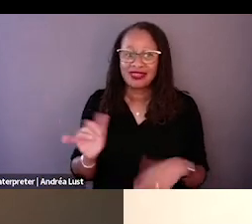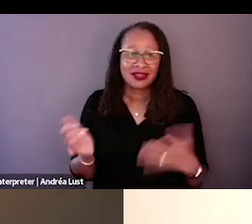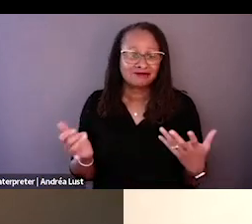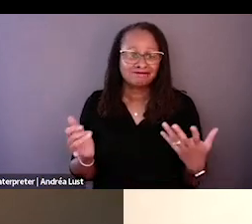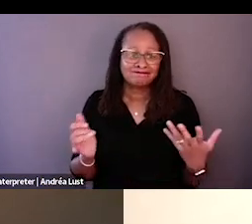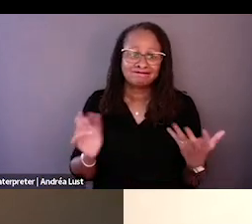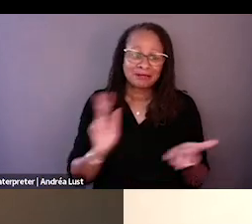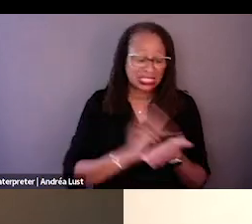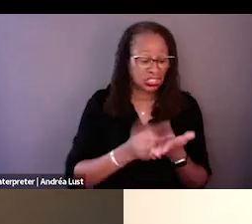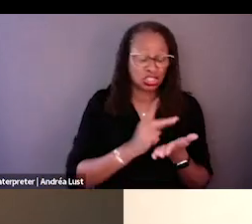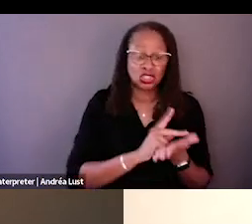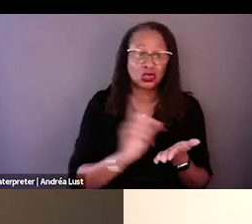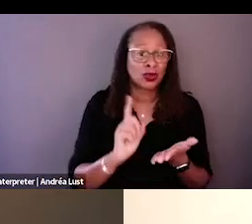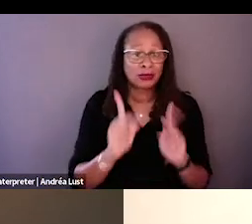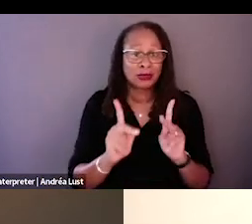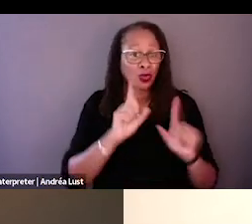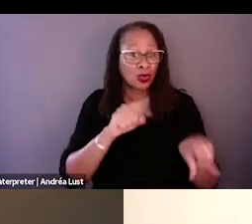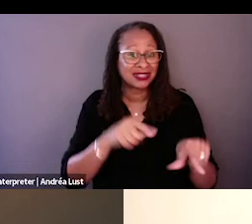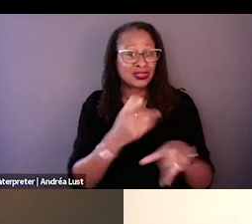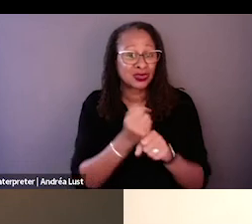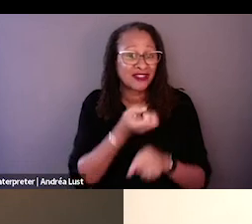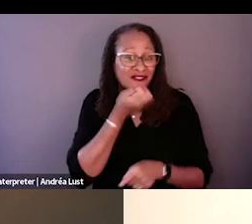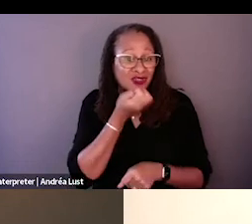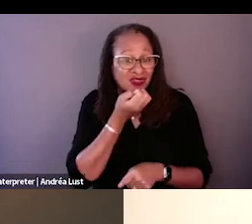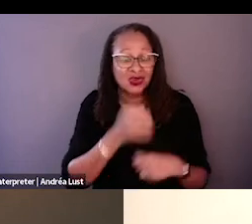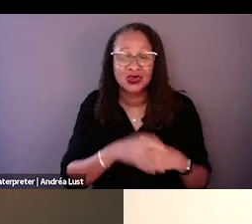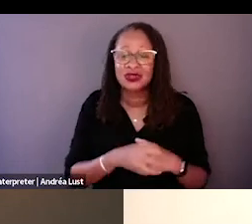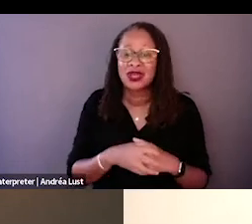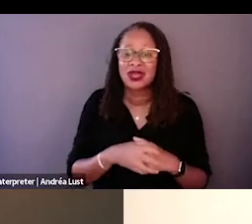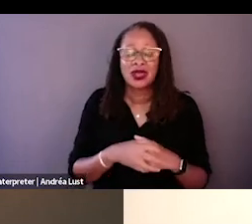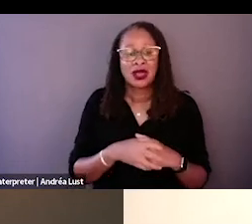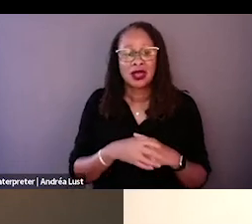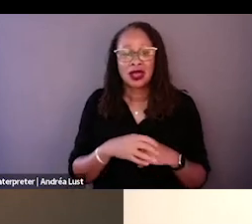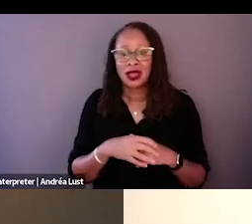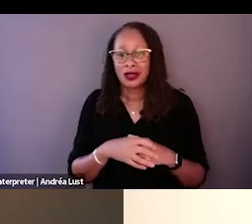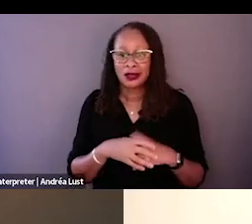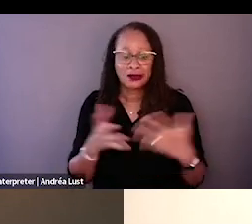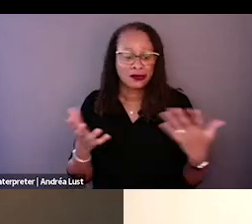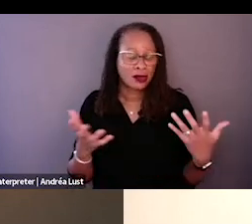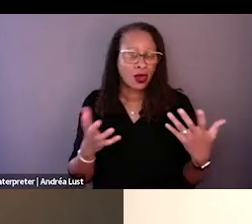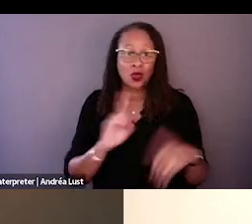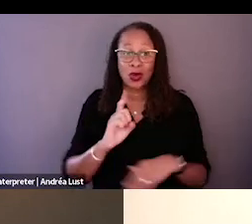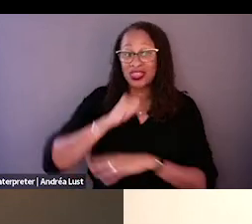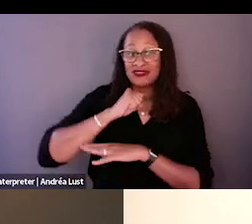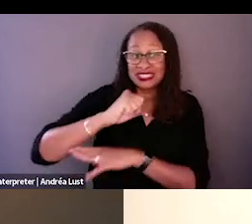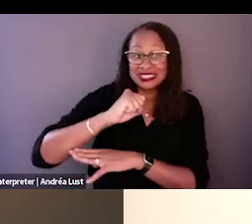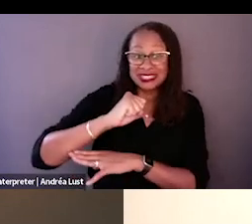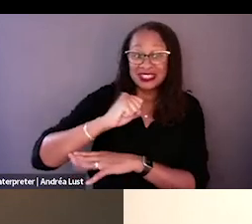Ella Taylor: Do you plan in the future to pursue this more, or once that book is --